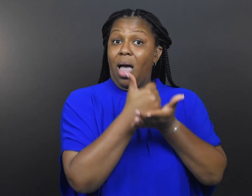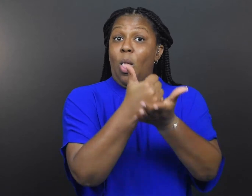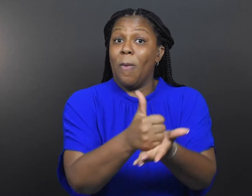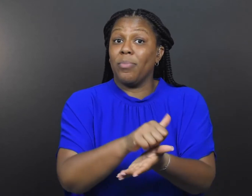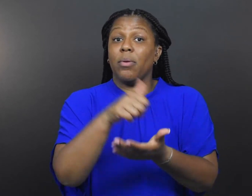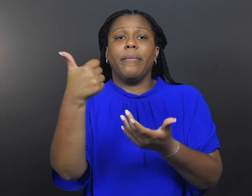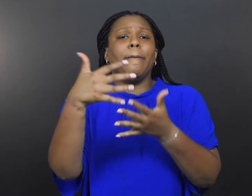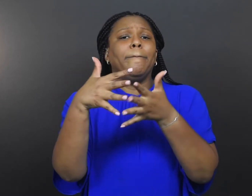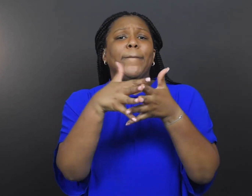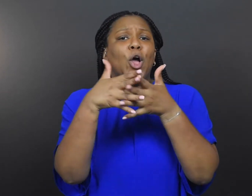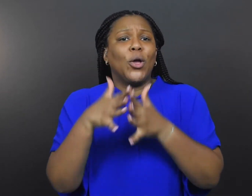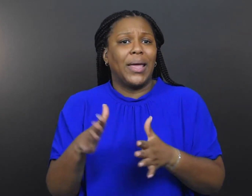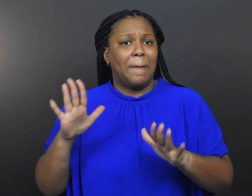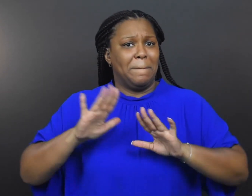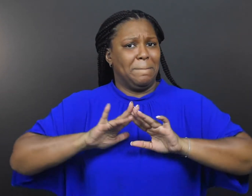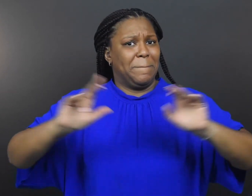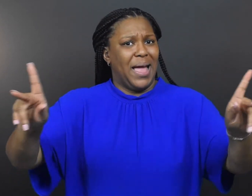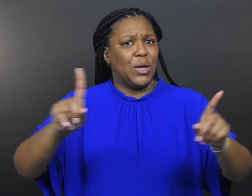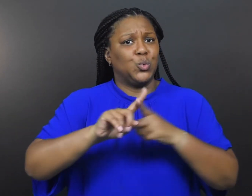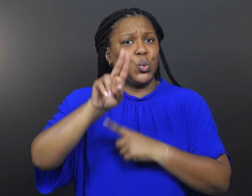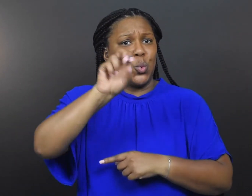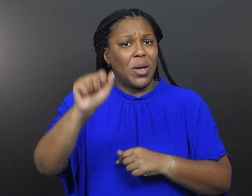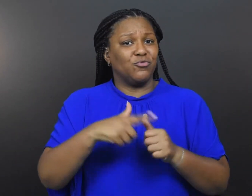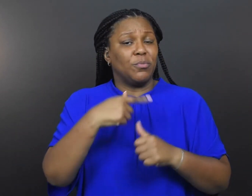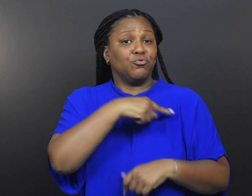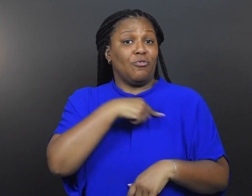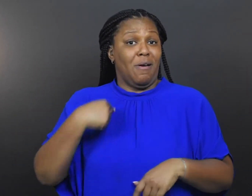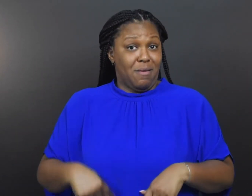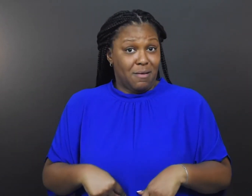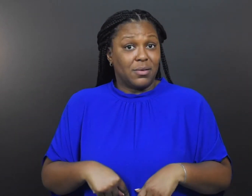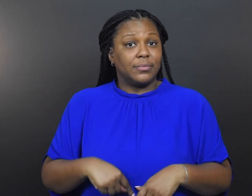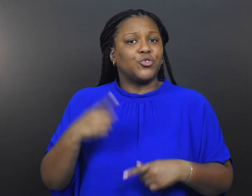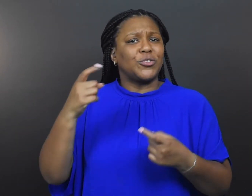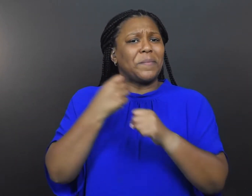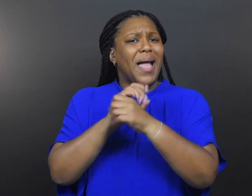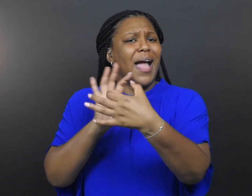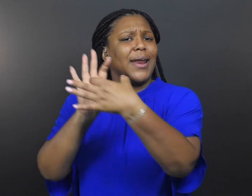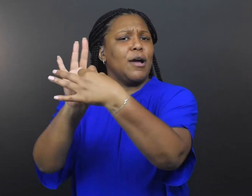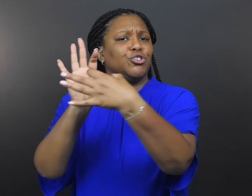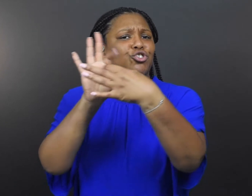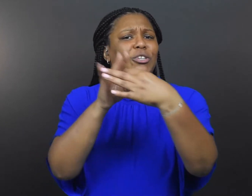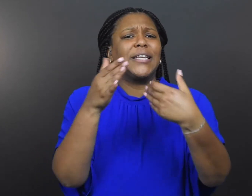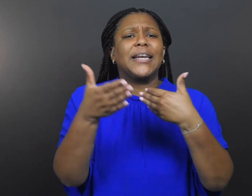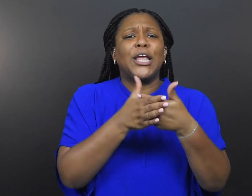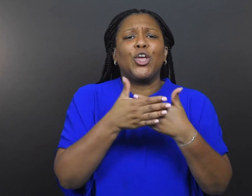When helping Americans returning to US from China, she made connections with nearby public health